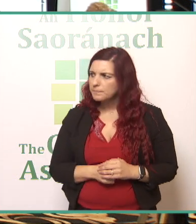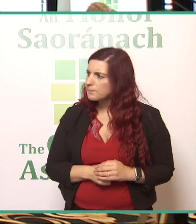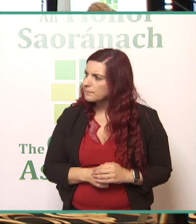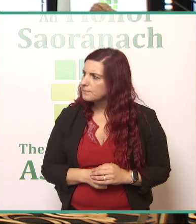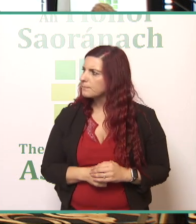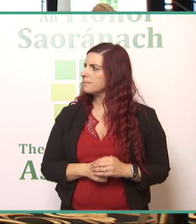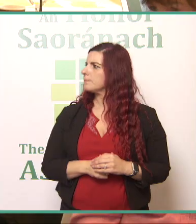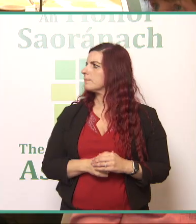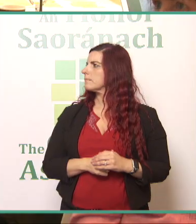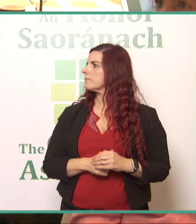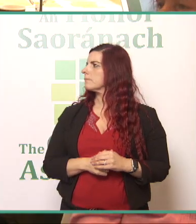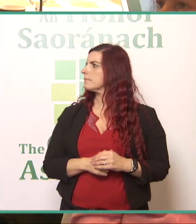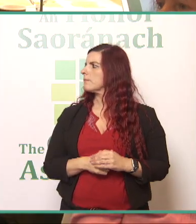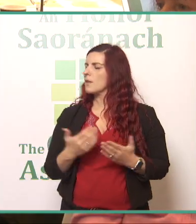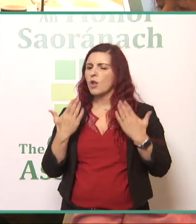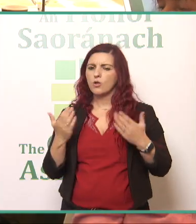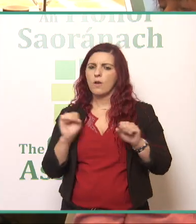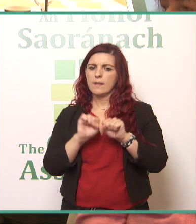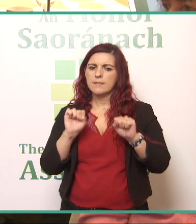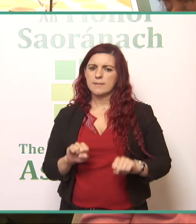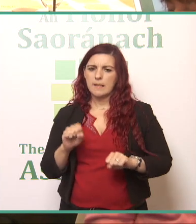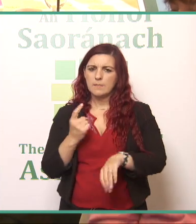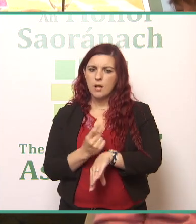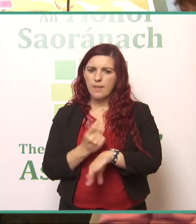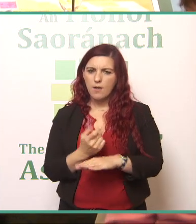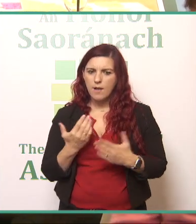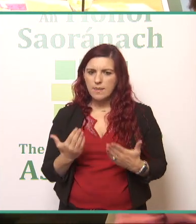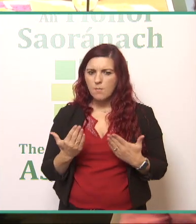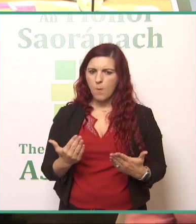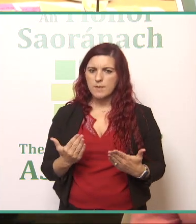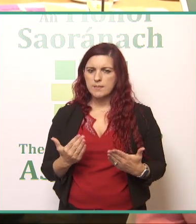the current schemes for the low income families et cetera they're still using Turf is there any